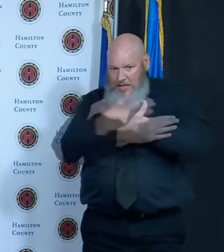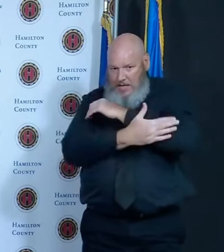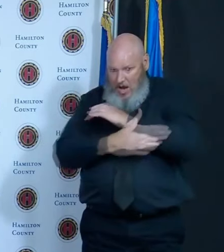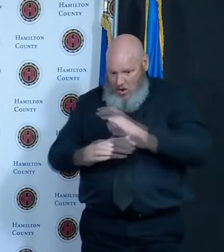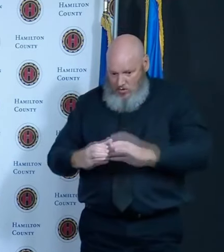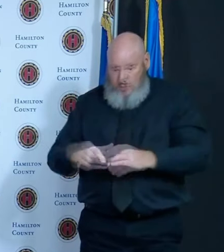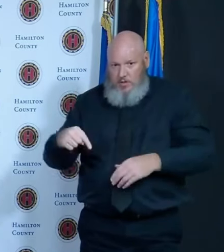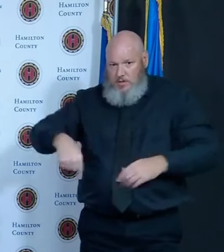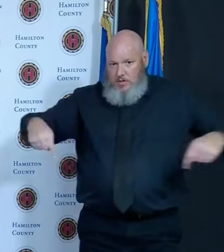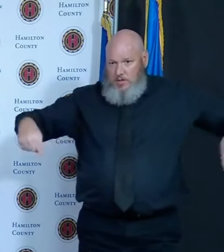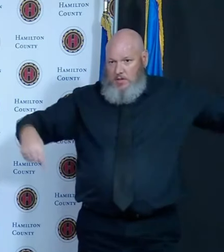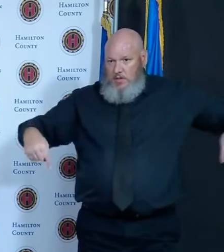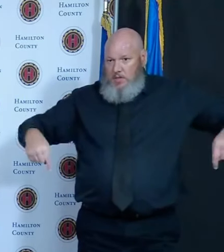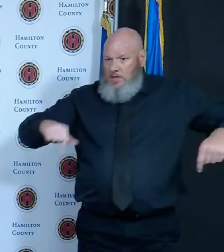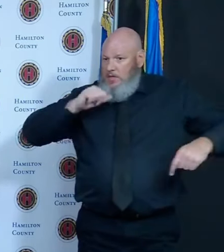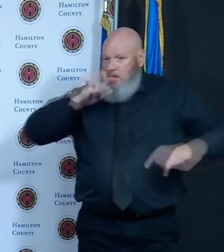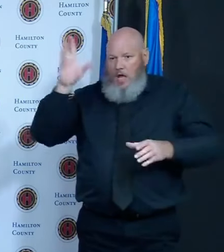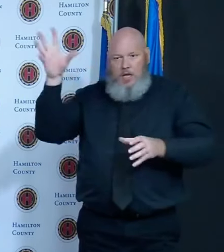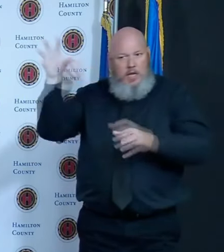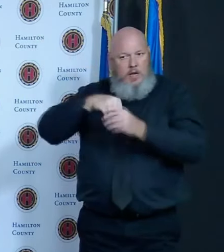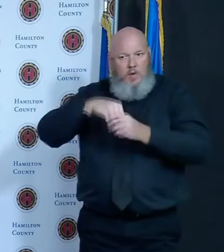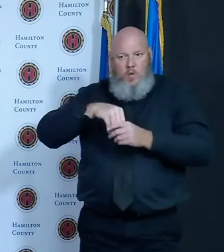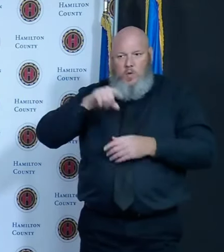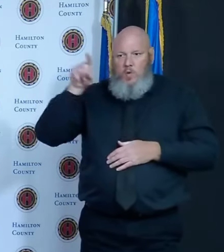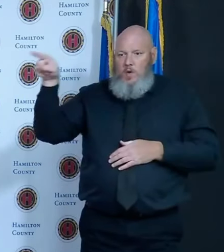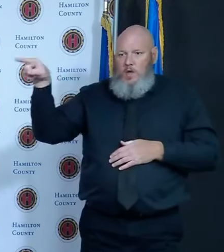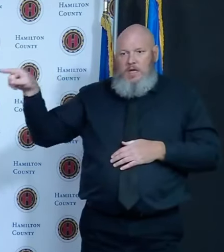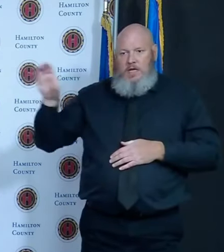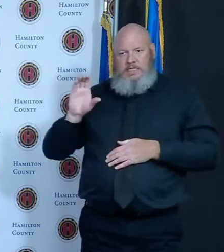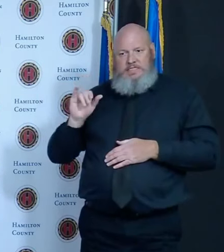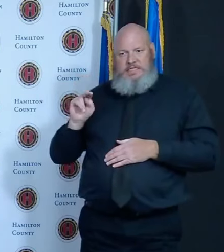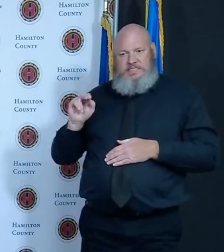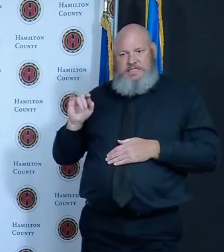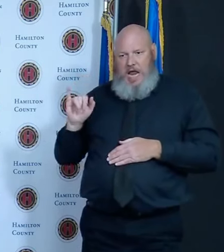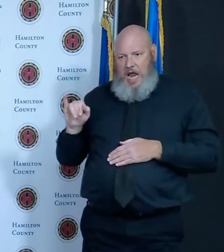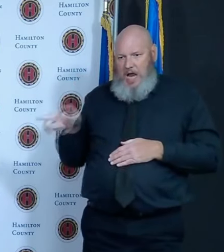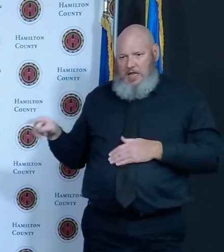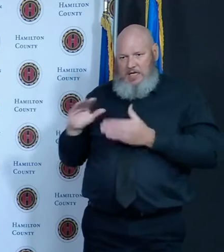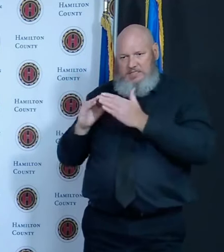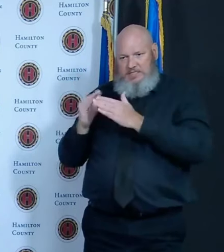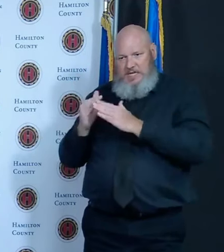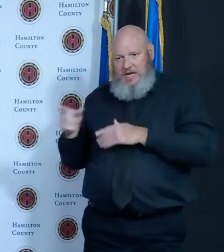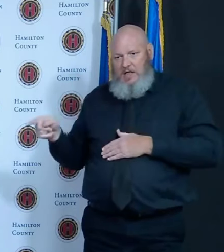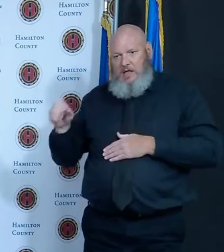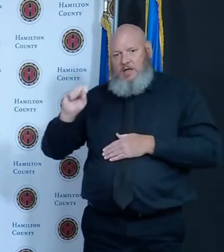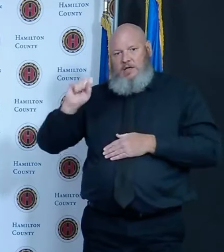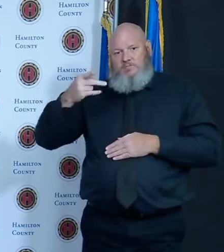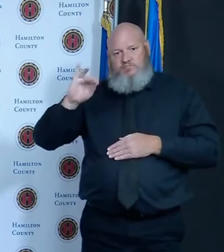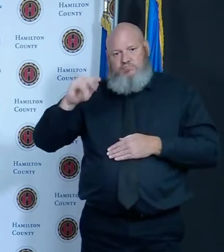understanding but those other numbers are all-inclusive so my question was on